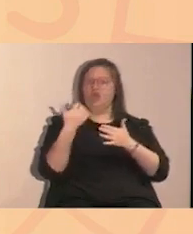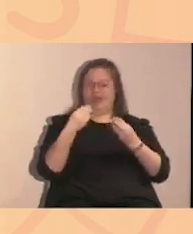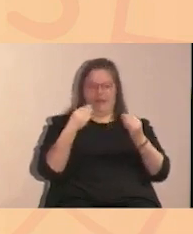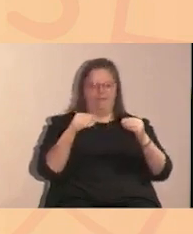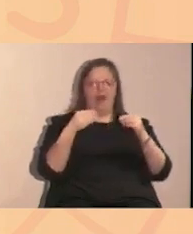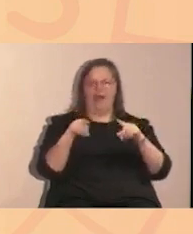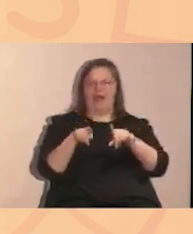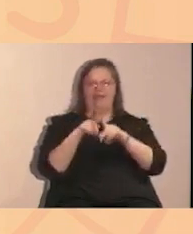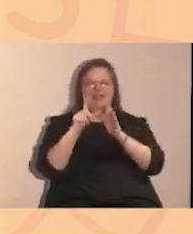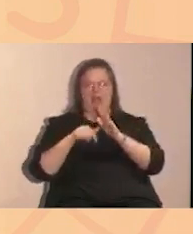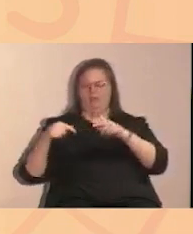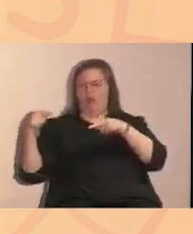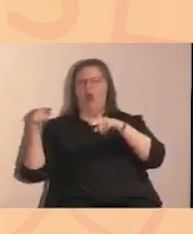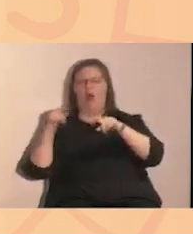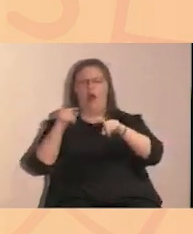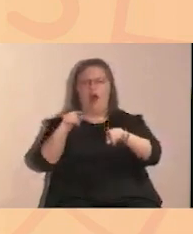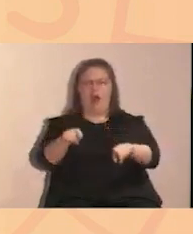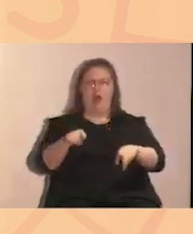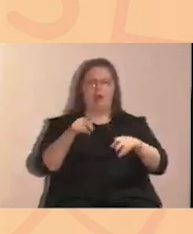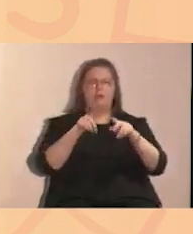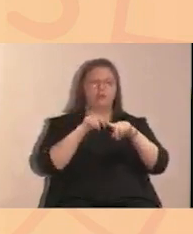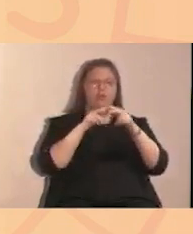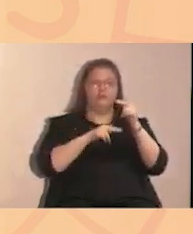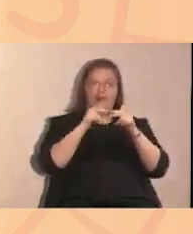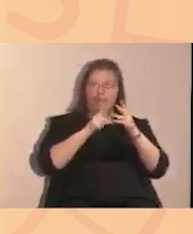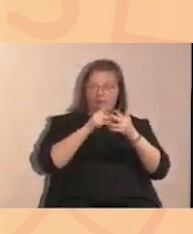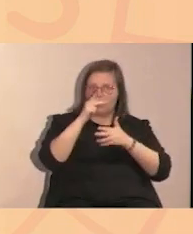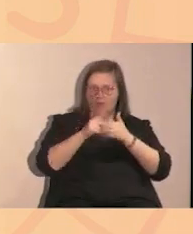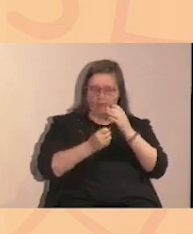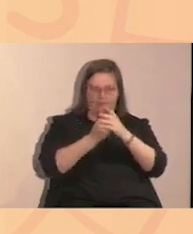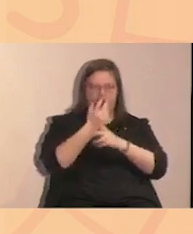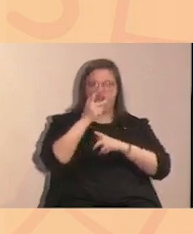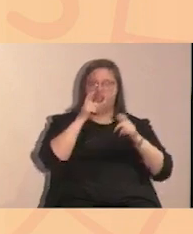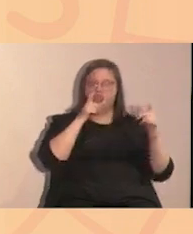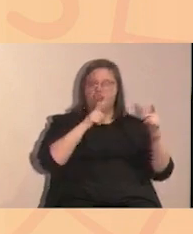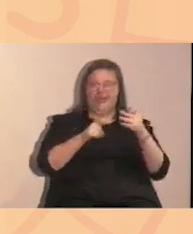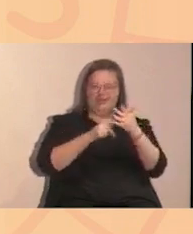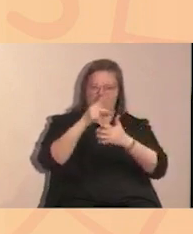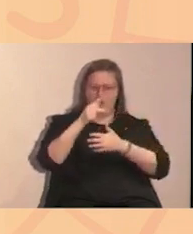a professional development program and an emerging curator's program. So, in this one exhibition, which, you know,